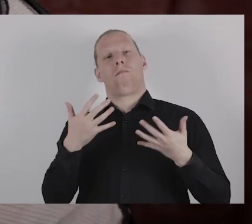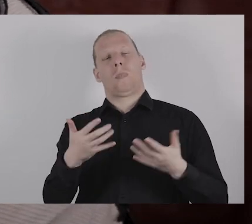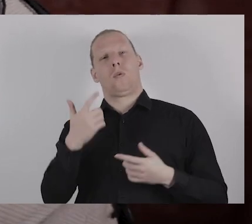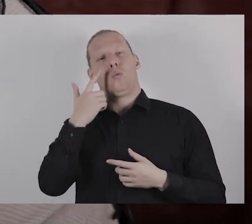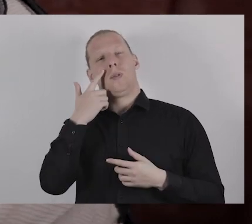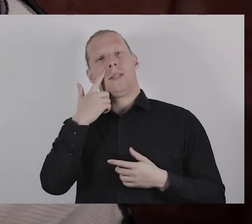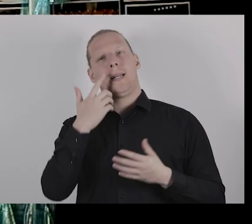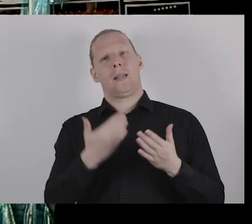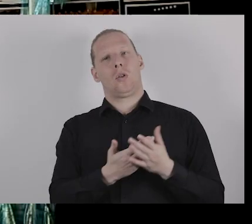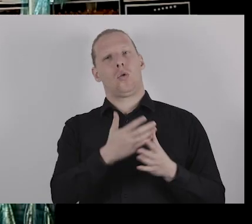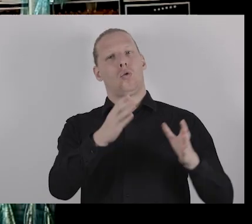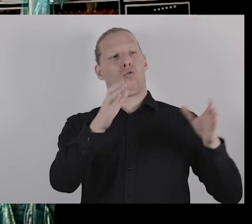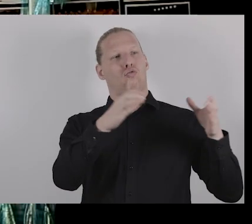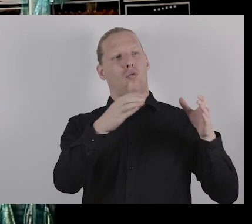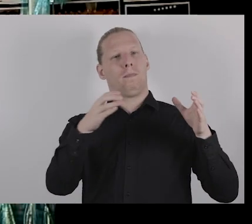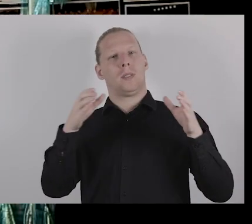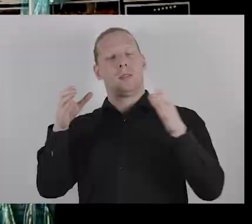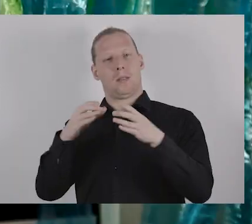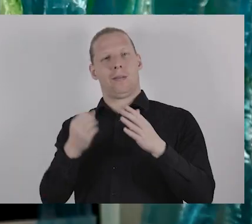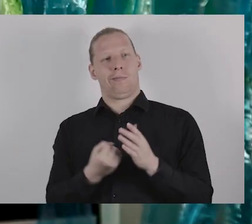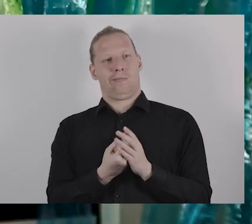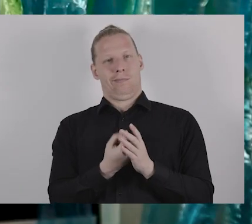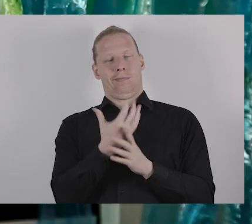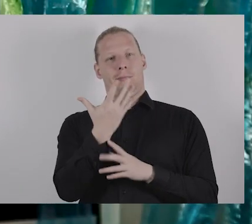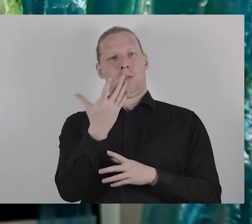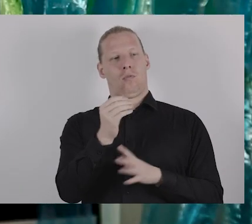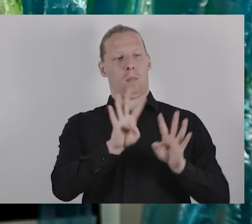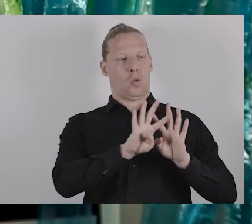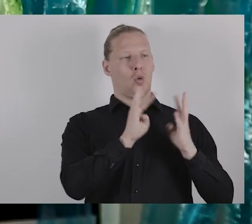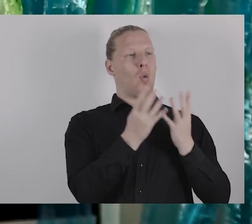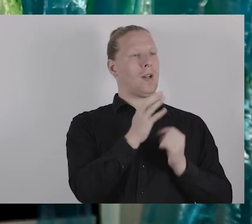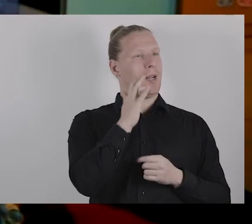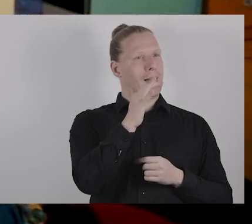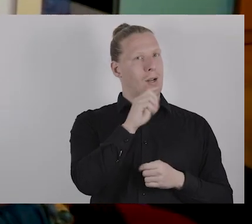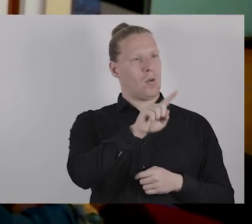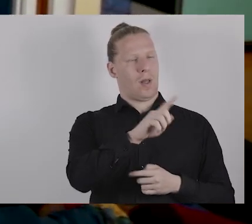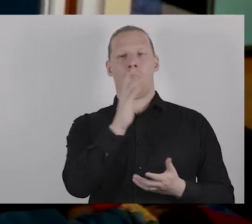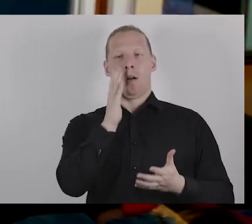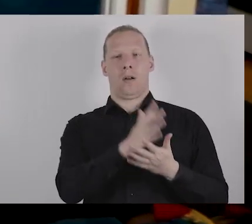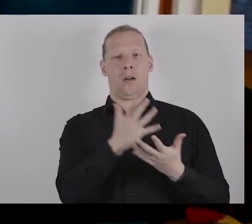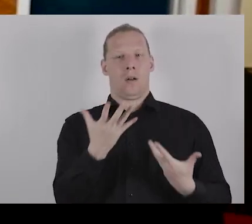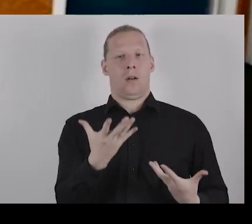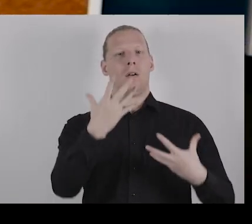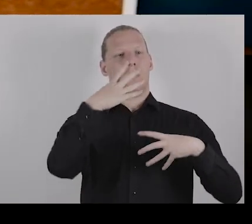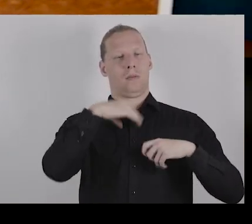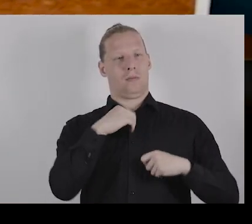You now see a lot of the groups actually born out of Kōhanga Reo. They hold on to their dialects...